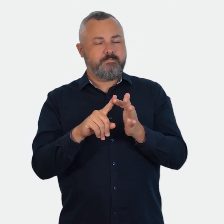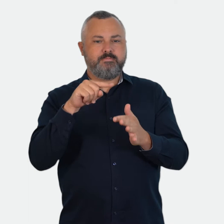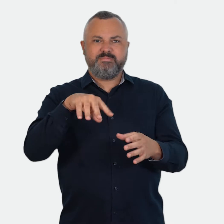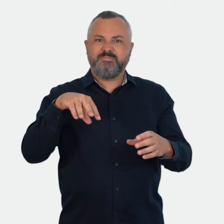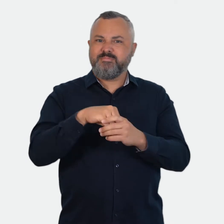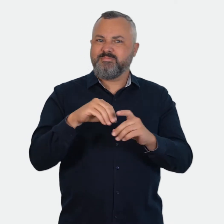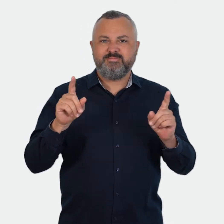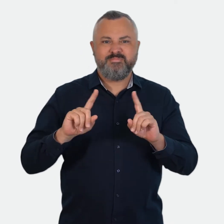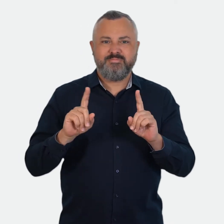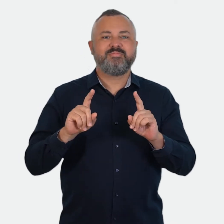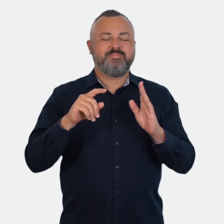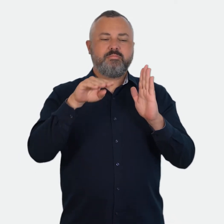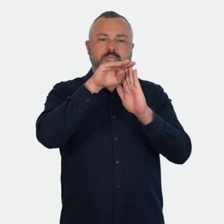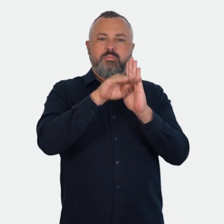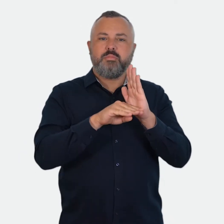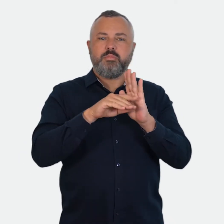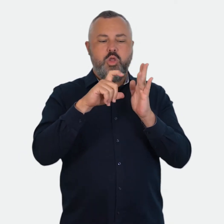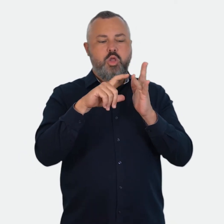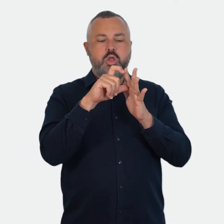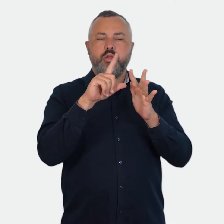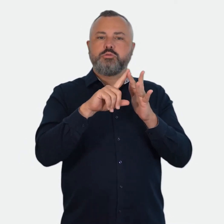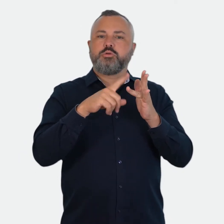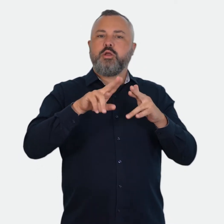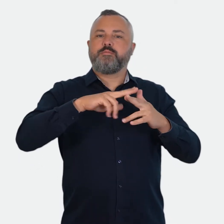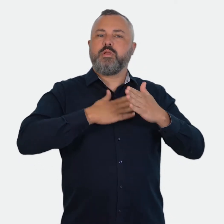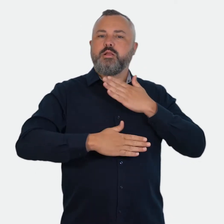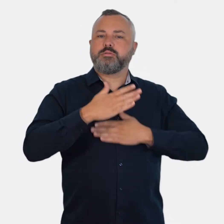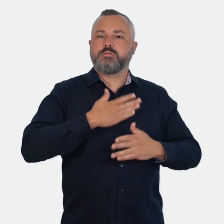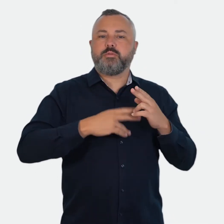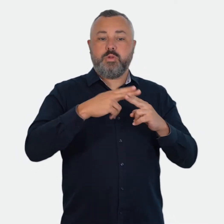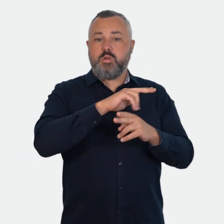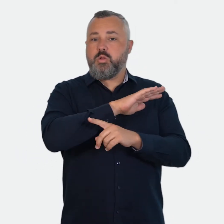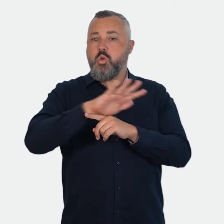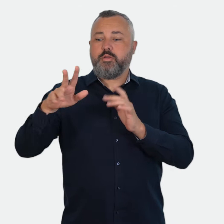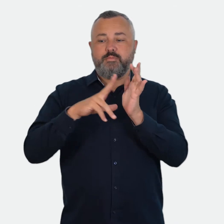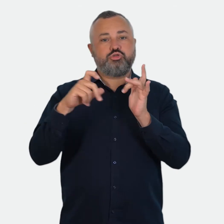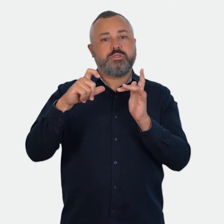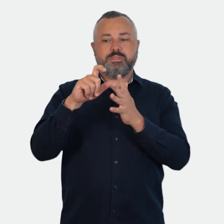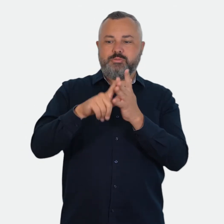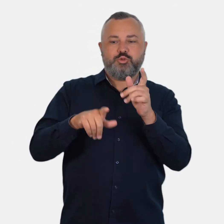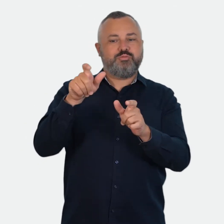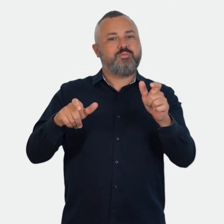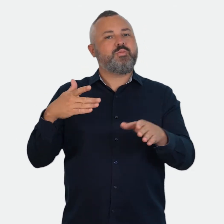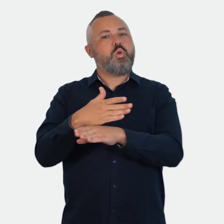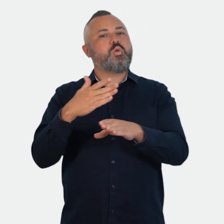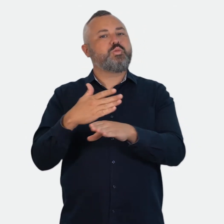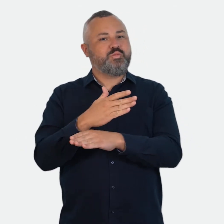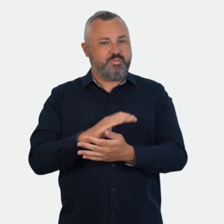It includes: A Code of Conduct for all Victorian disability workers.